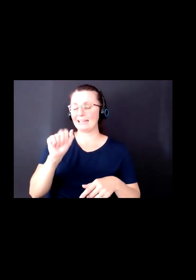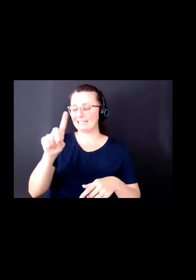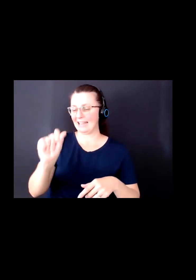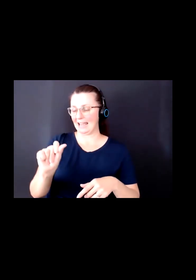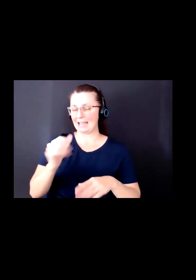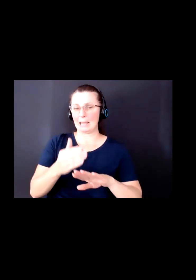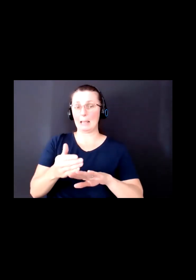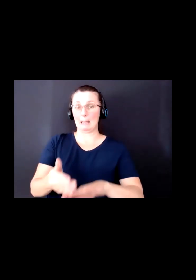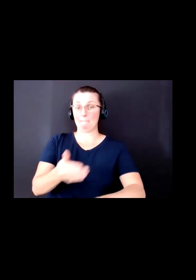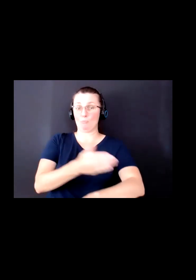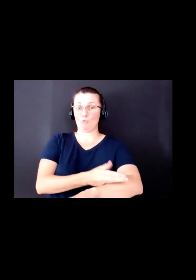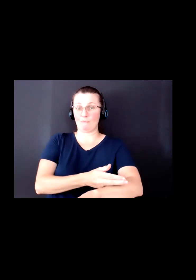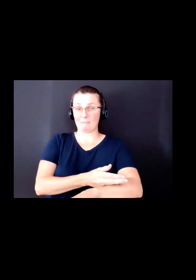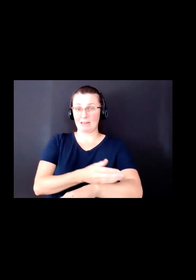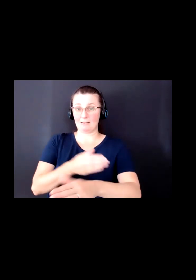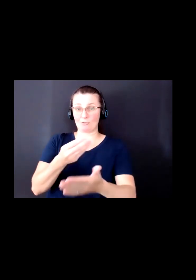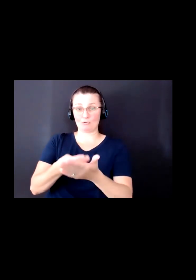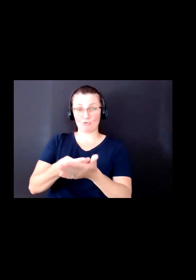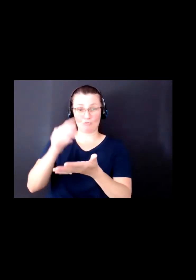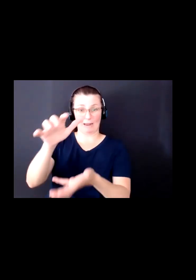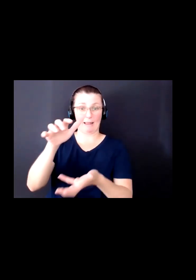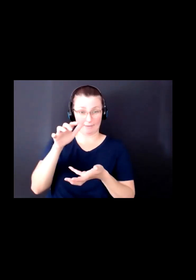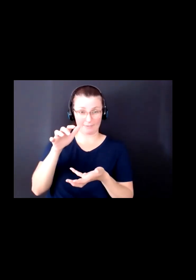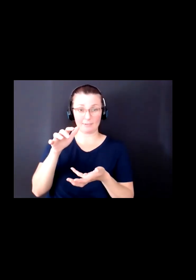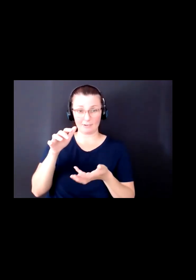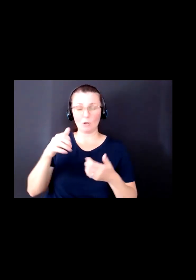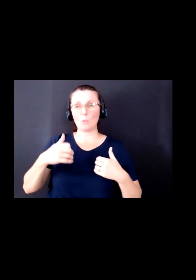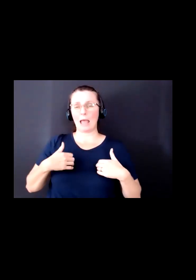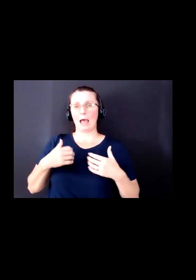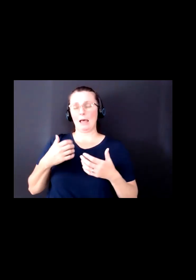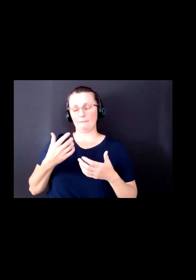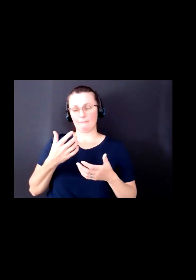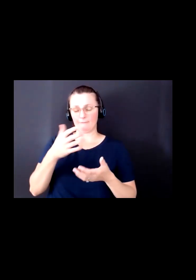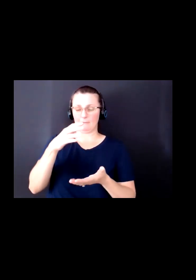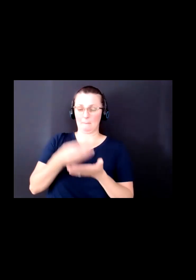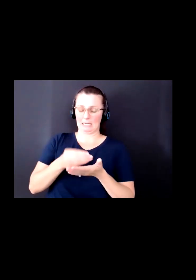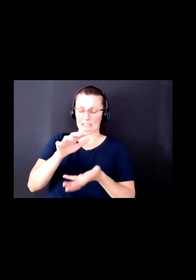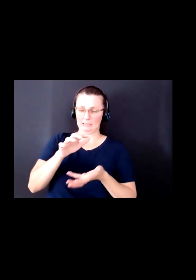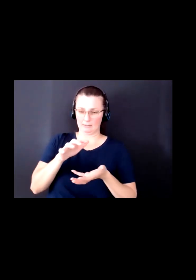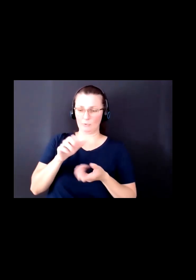share with municipalities for projects that -- you know, to make